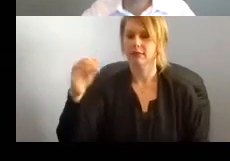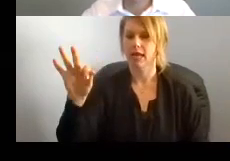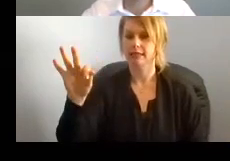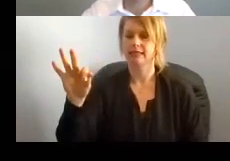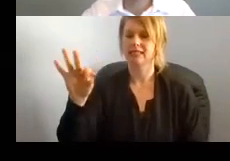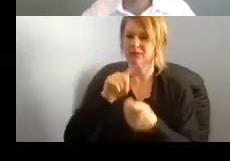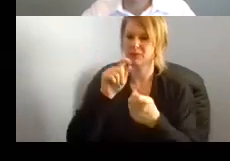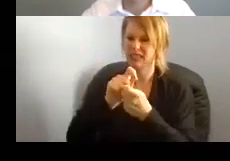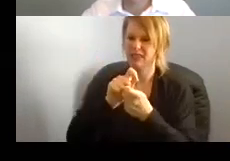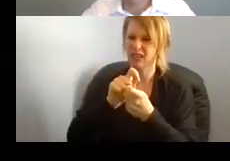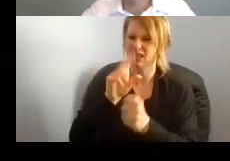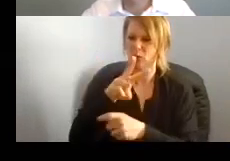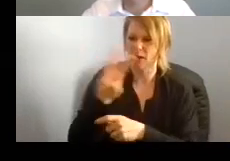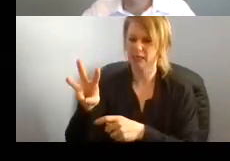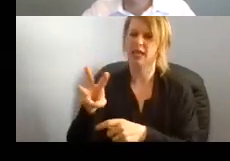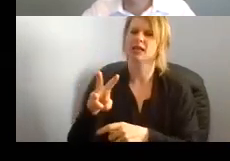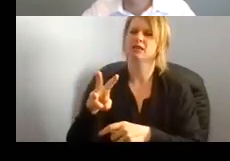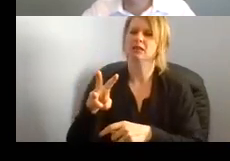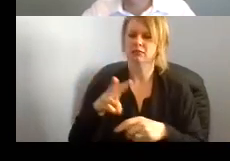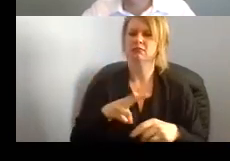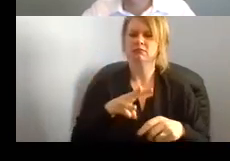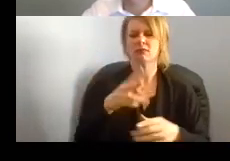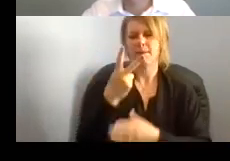that we have on both the coalition and the National Center’s website.